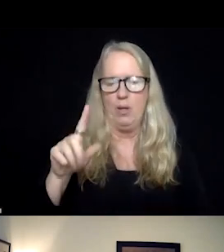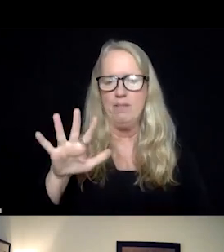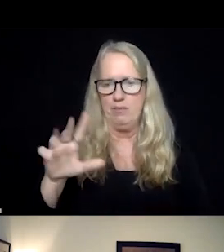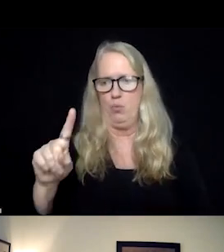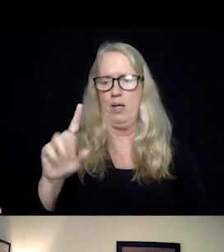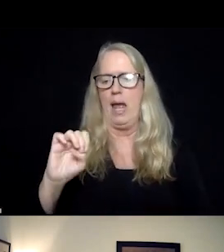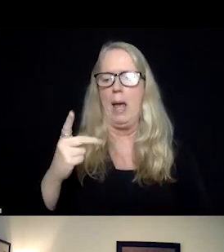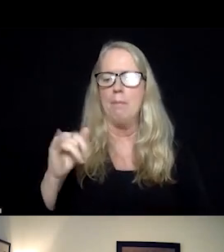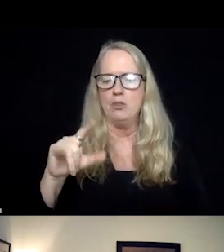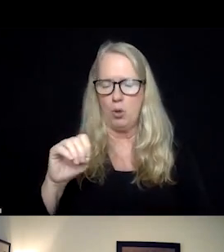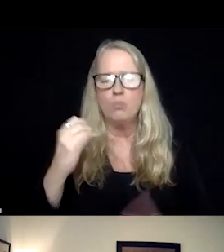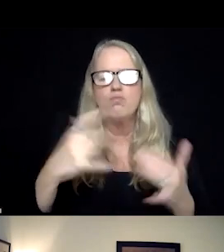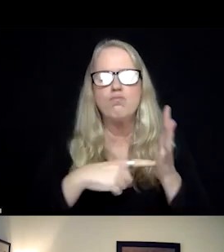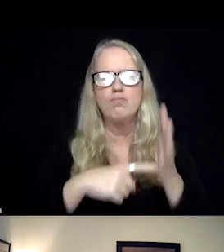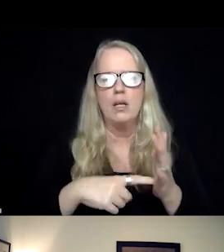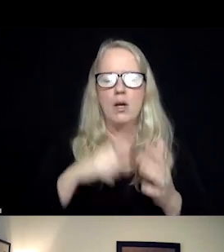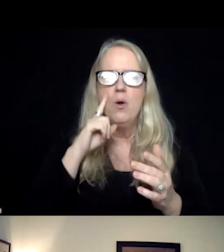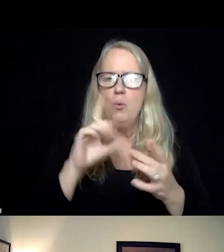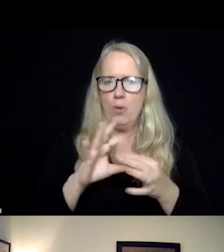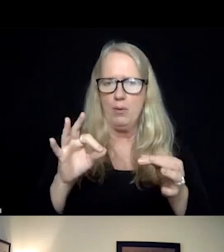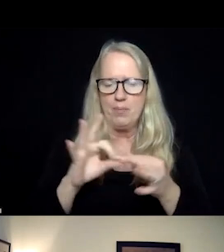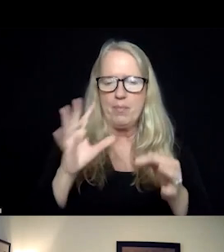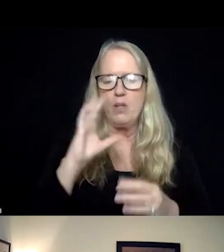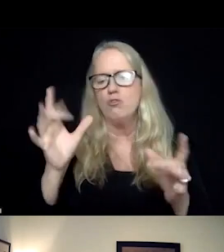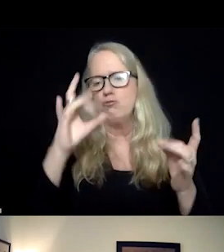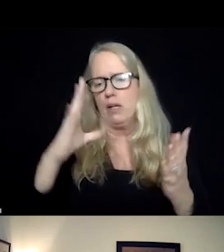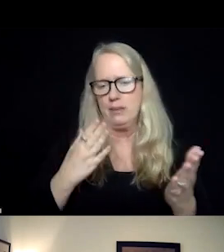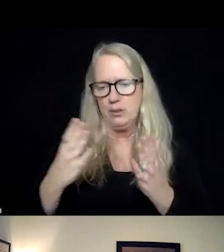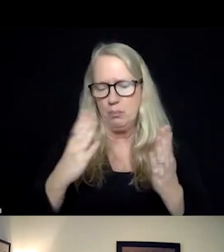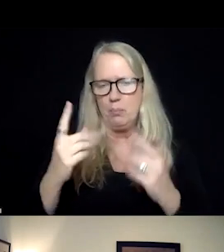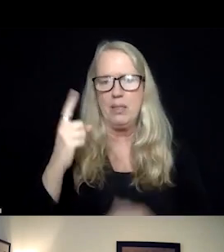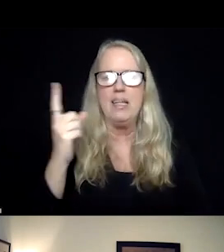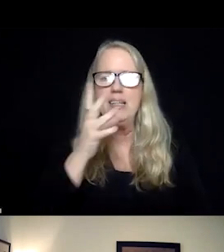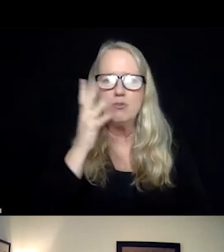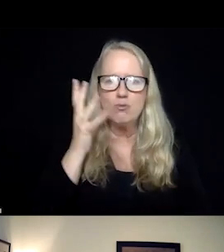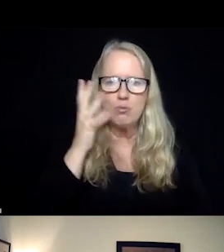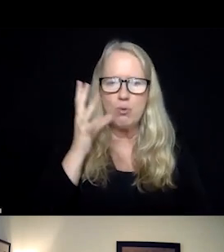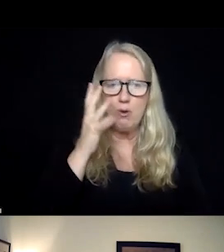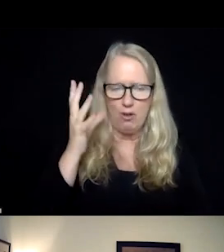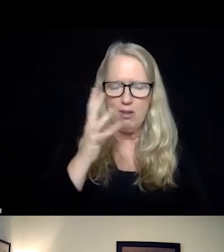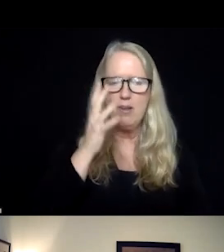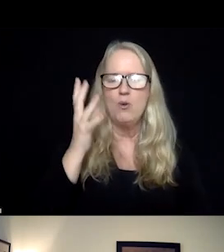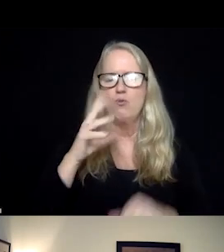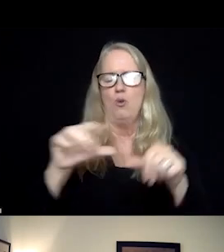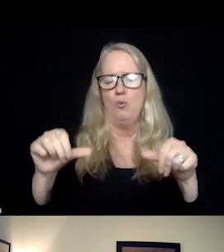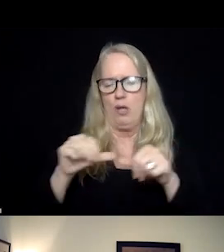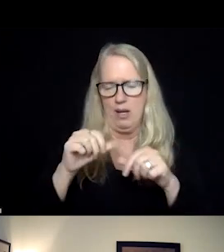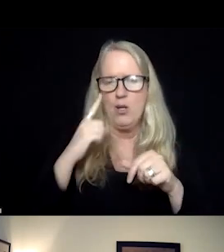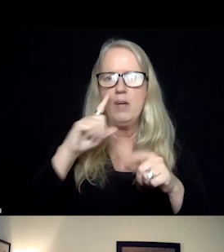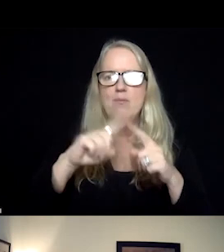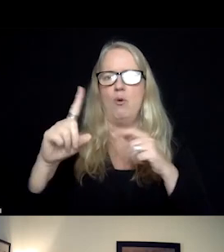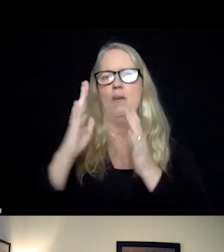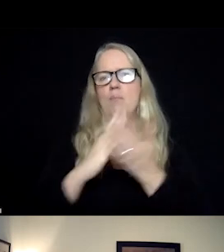WE WILL BE FEATURING CRISIS SERVICES IN RURAL REGIONS OF THE COUNTRY TODAY AND